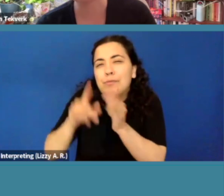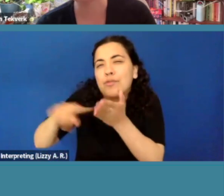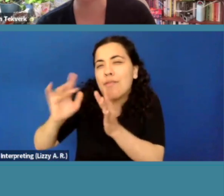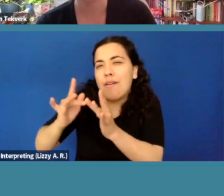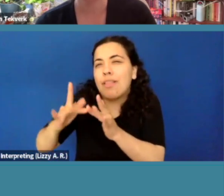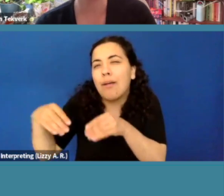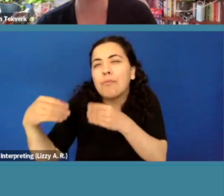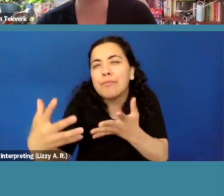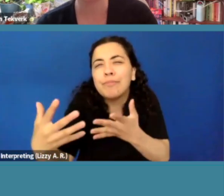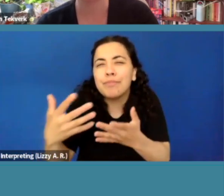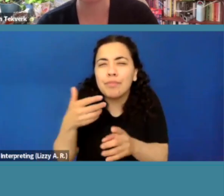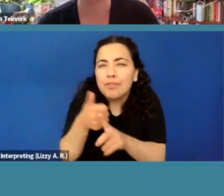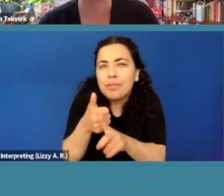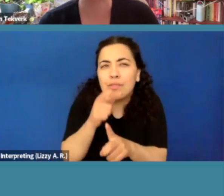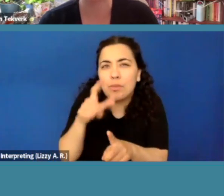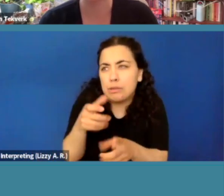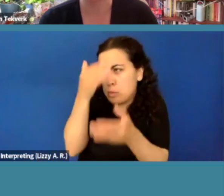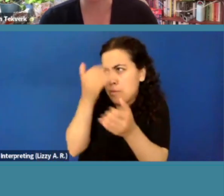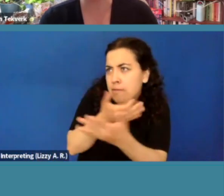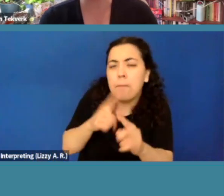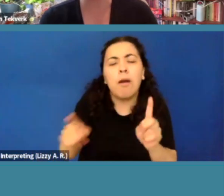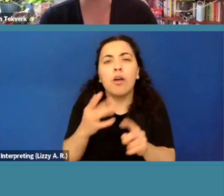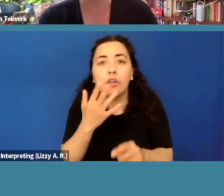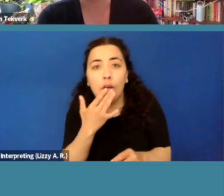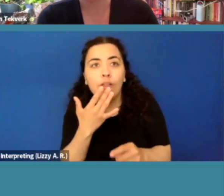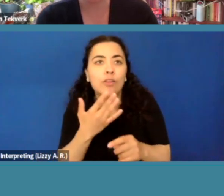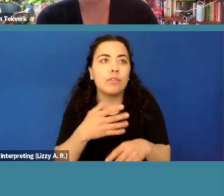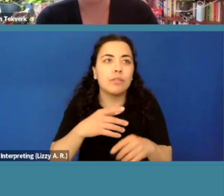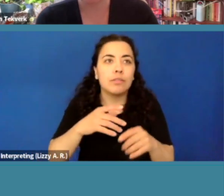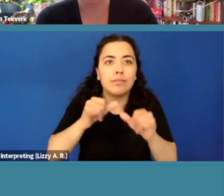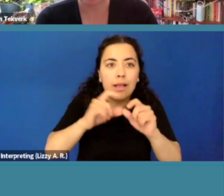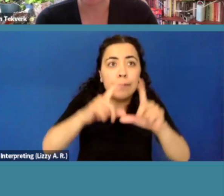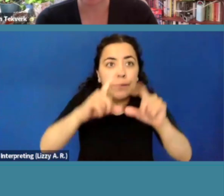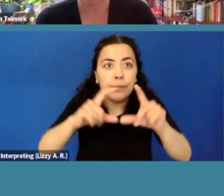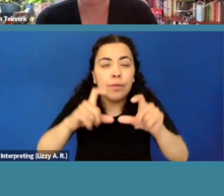You can just go put your colors and your font size in and see if those contrasts